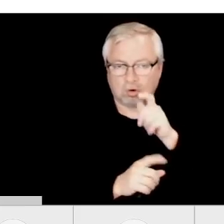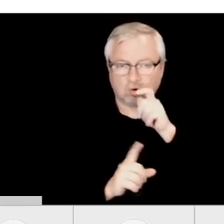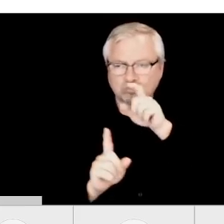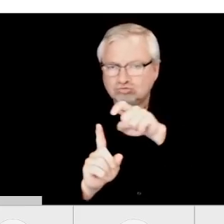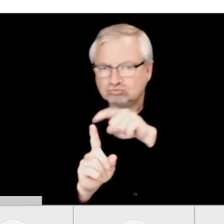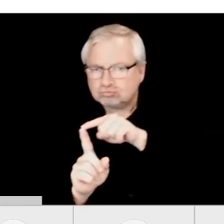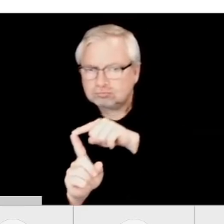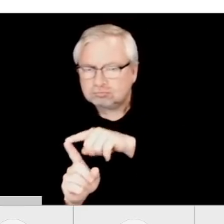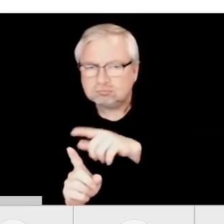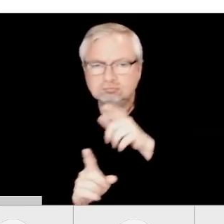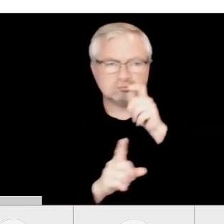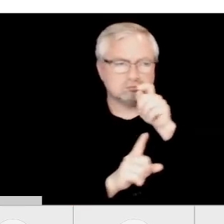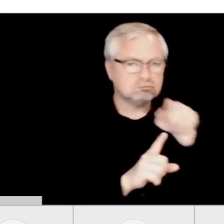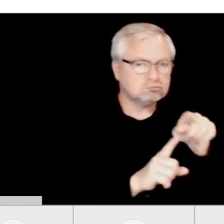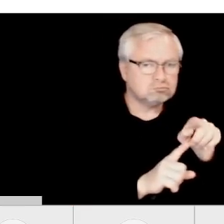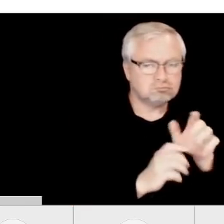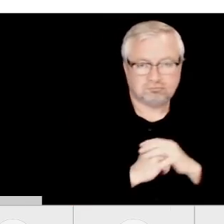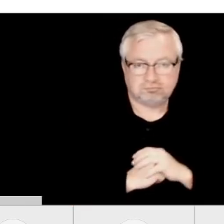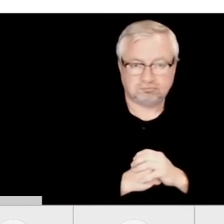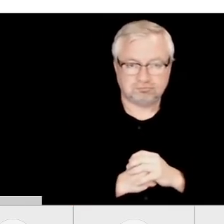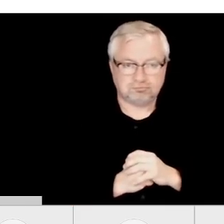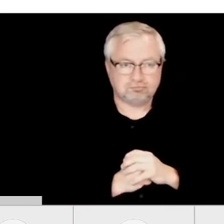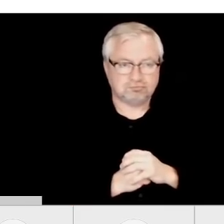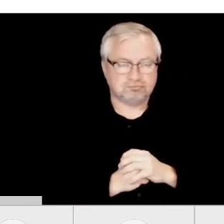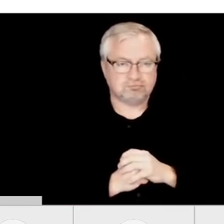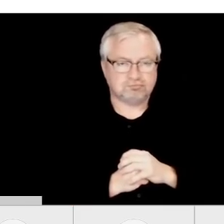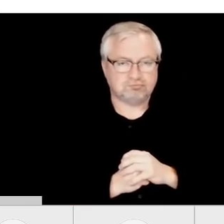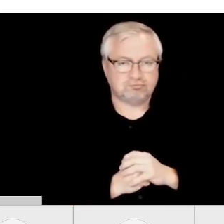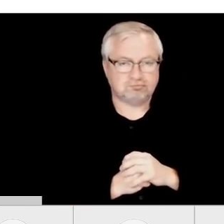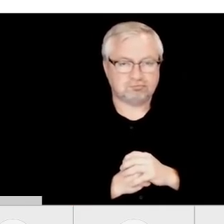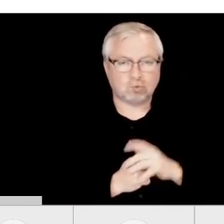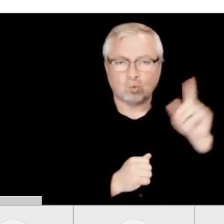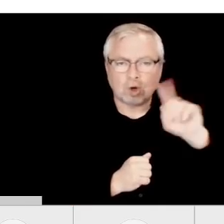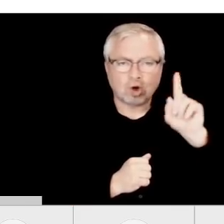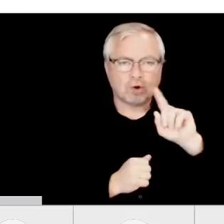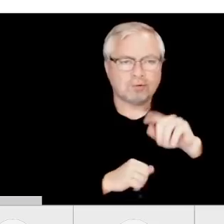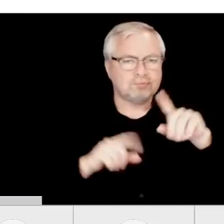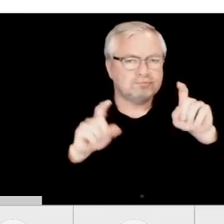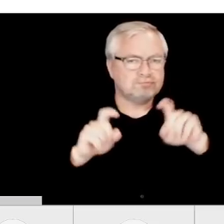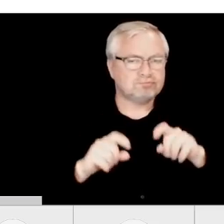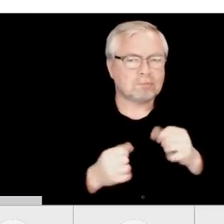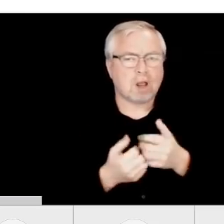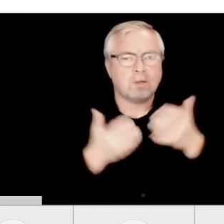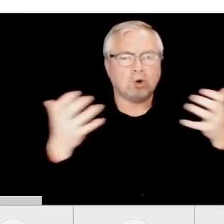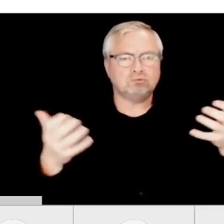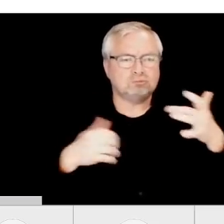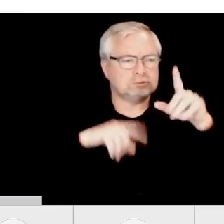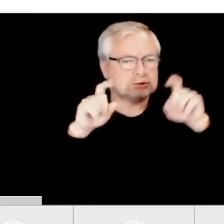How many tests should be available to really make sure the population